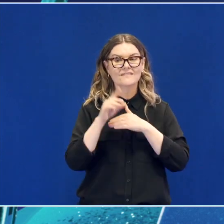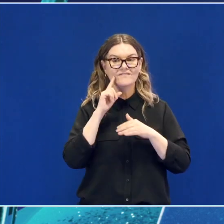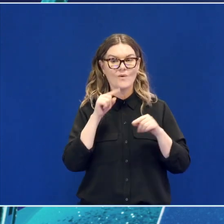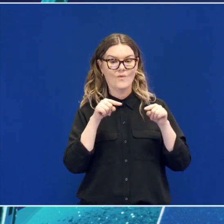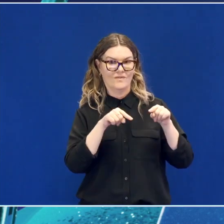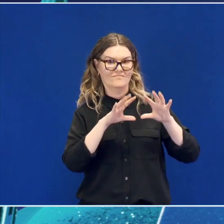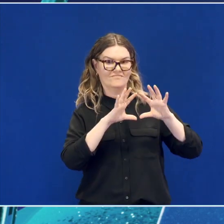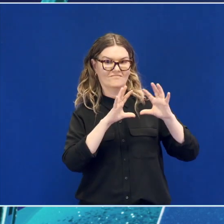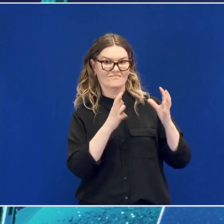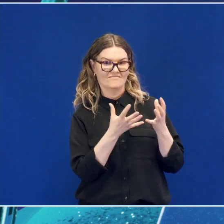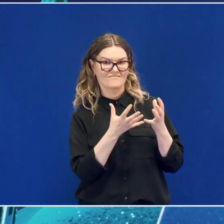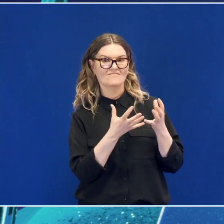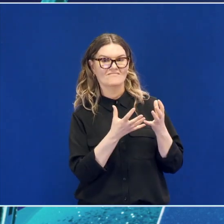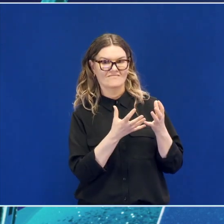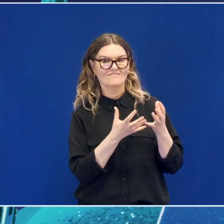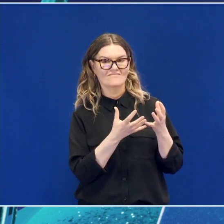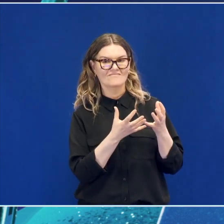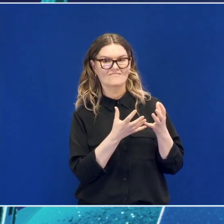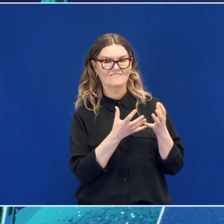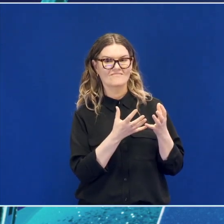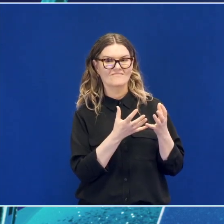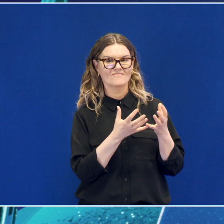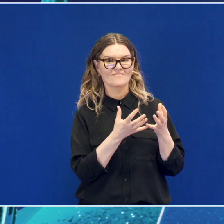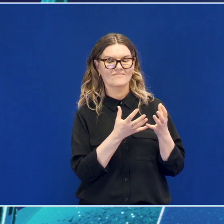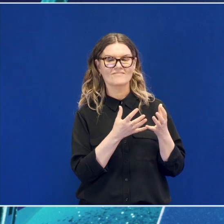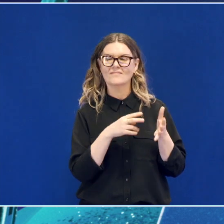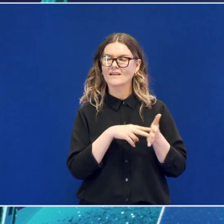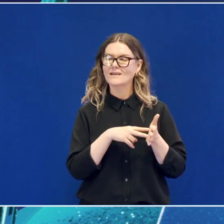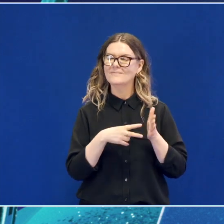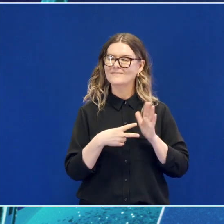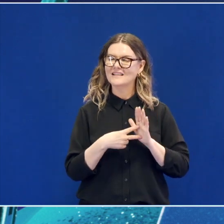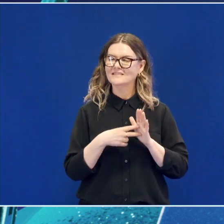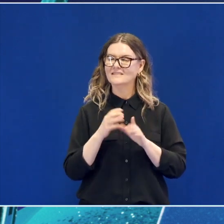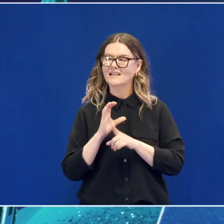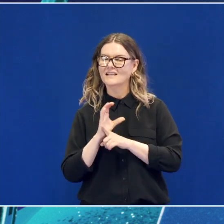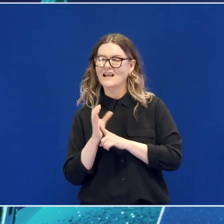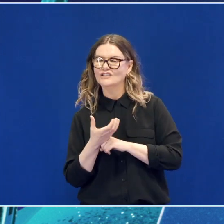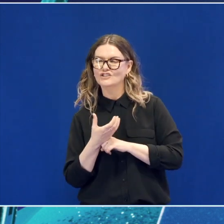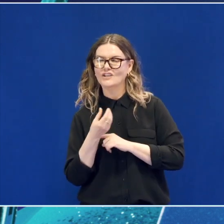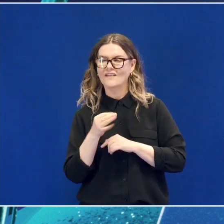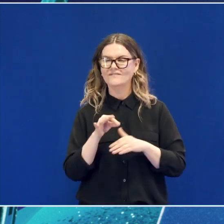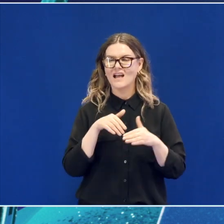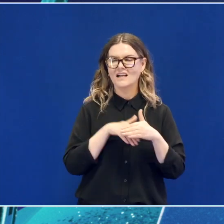building a culture of accessibility across the global developer community can put us in a position